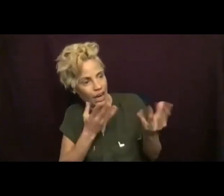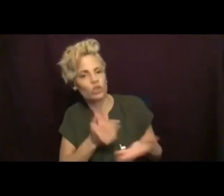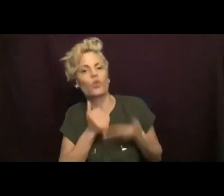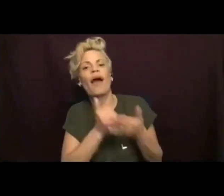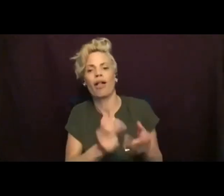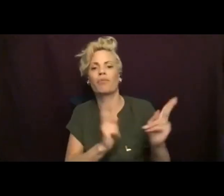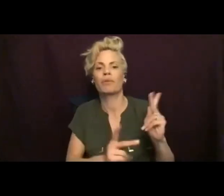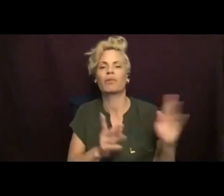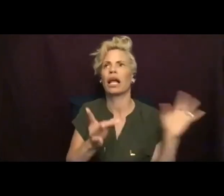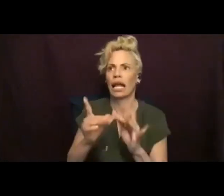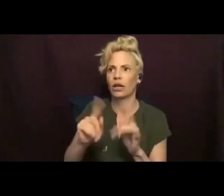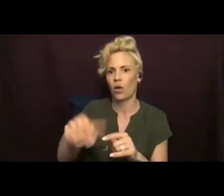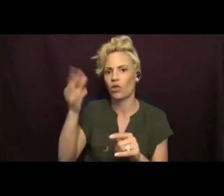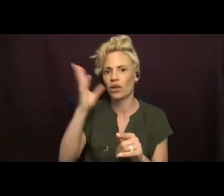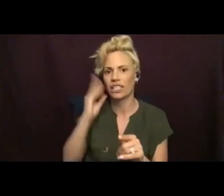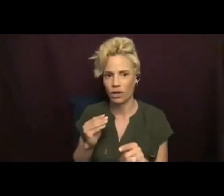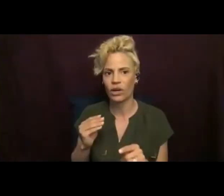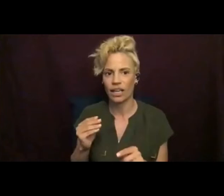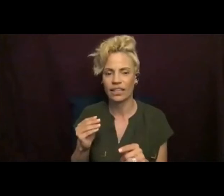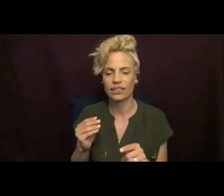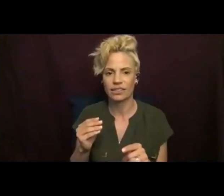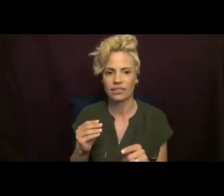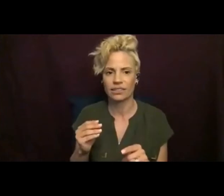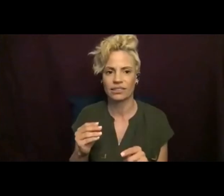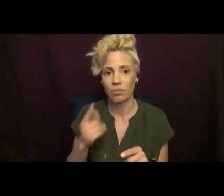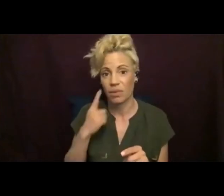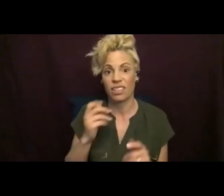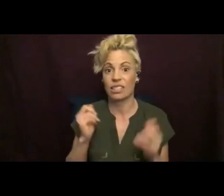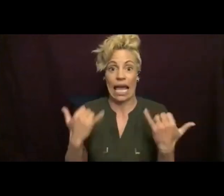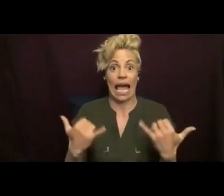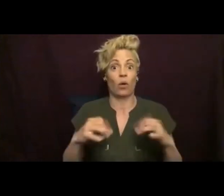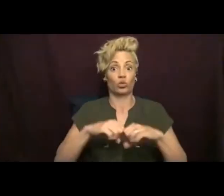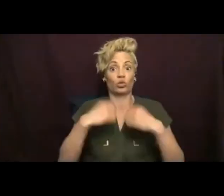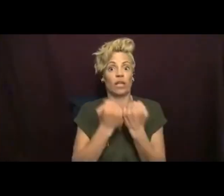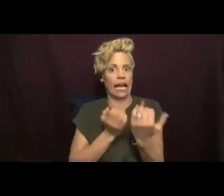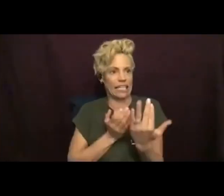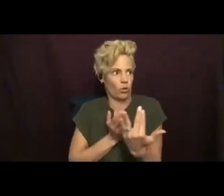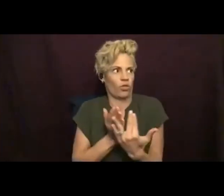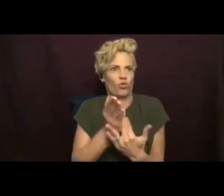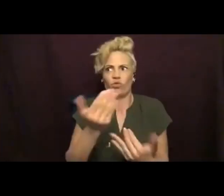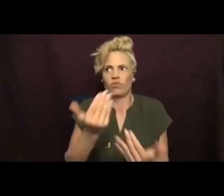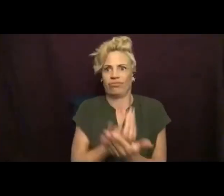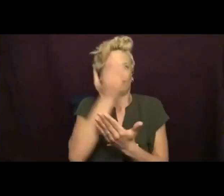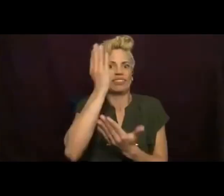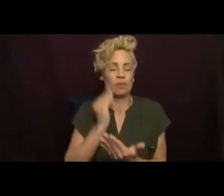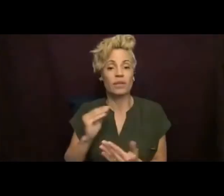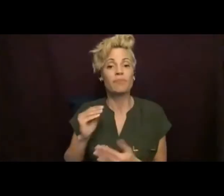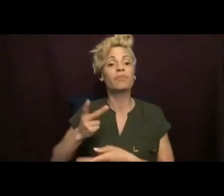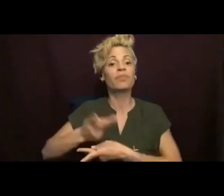that we're all going through as a society. The importance of care relations is another such example.